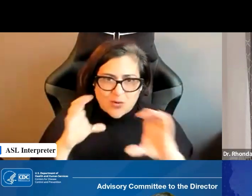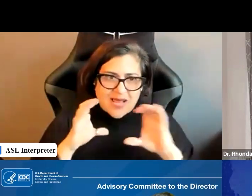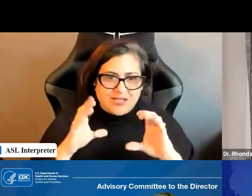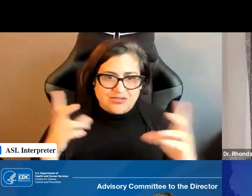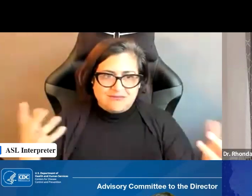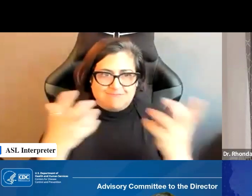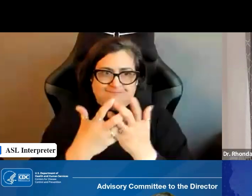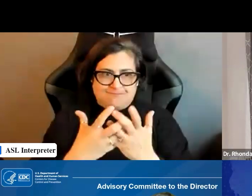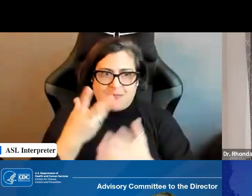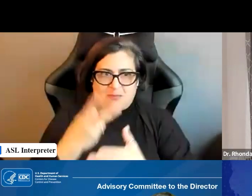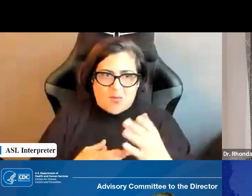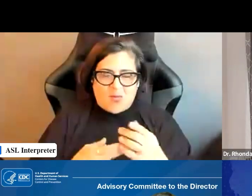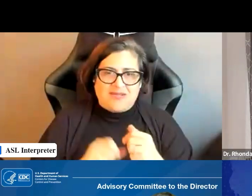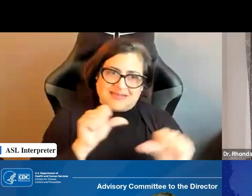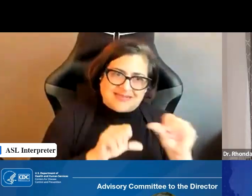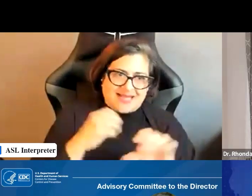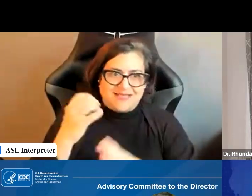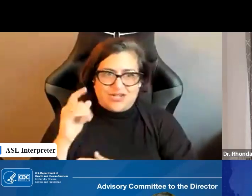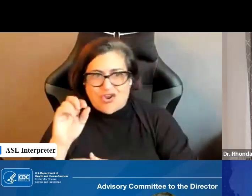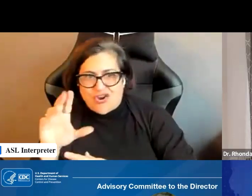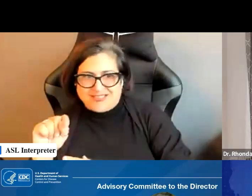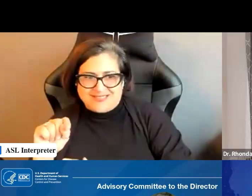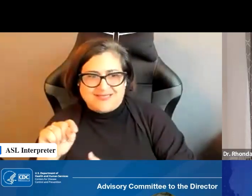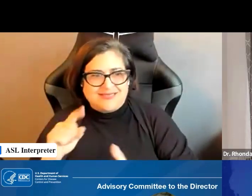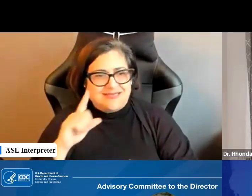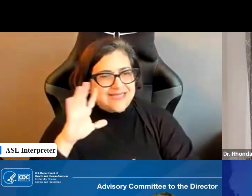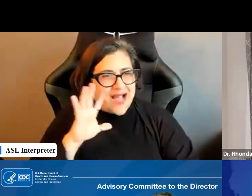And it's like a discussion to continue in the workgroup.